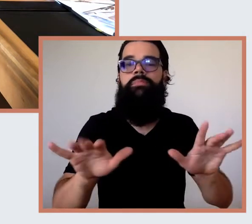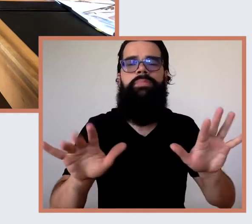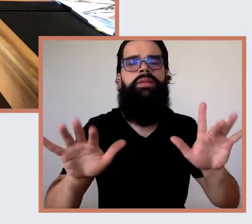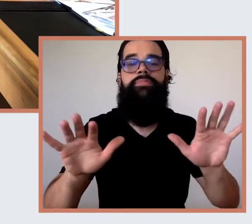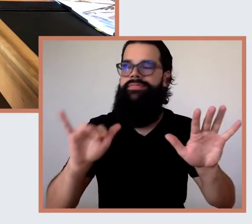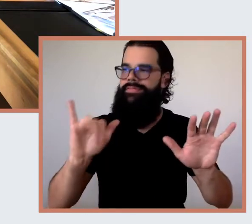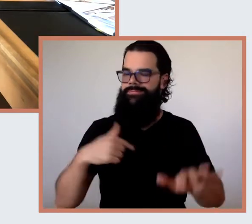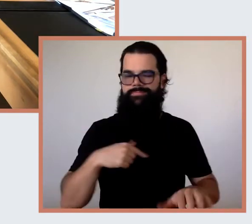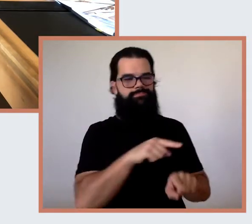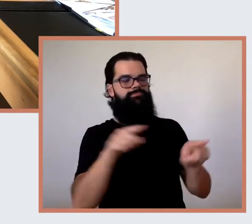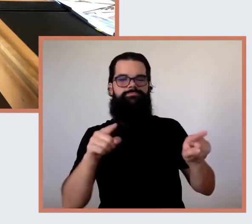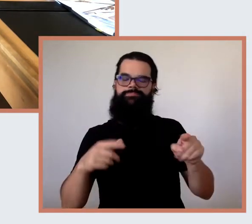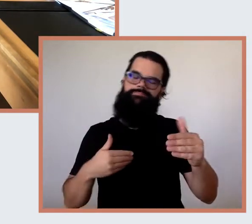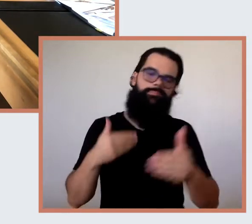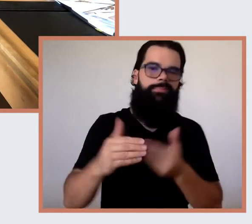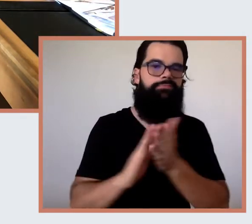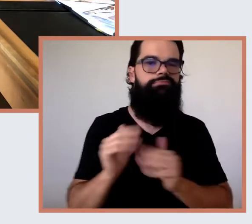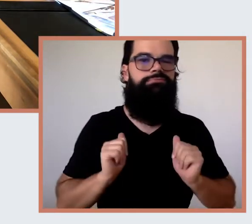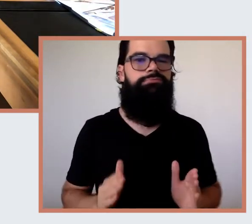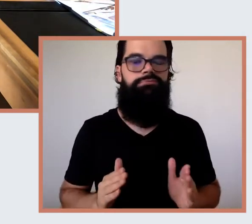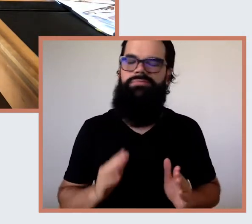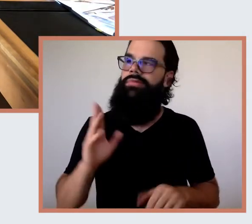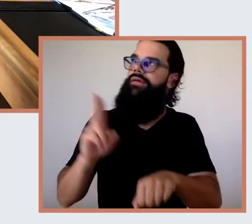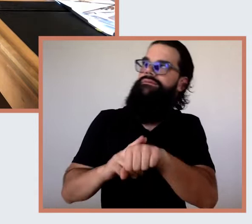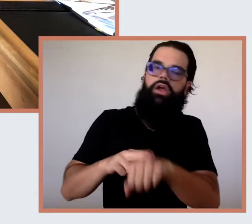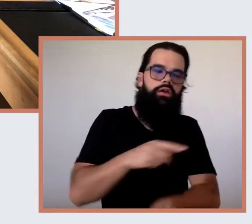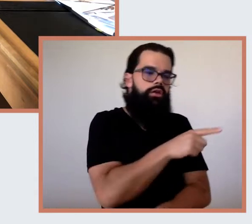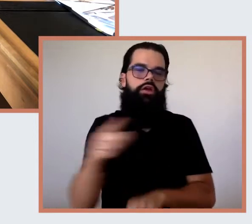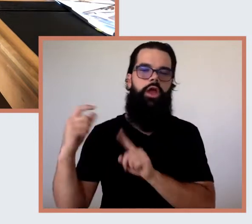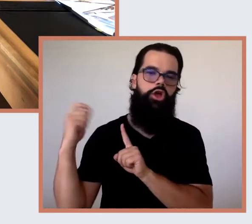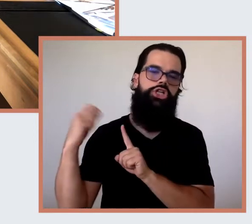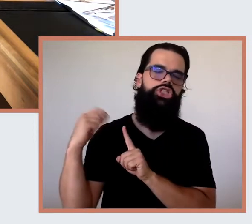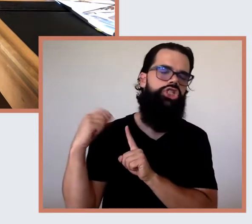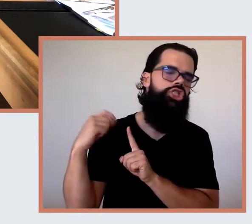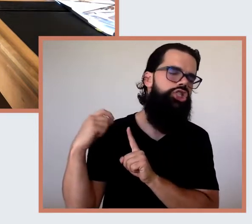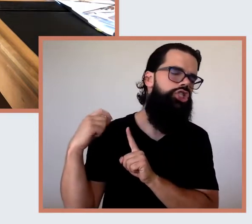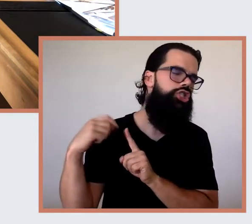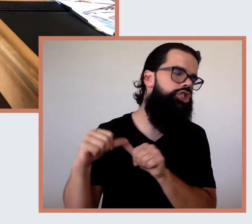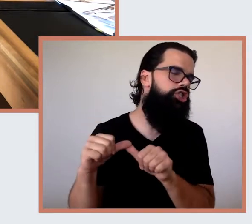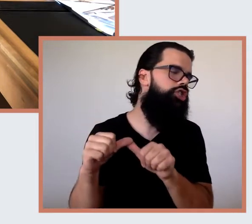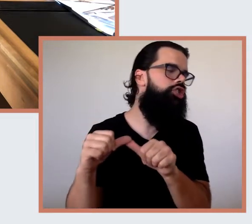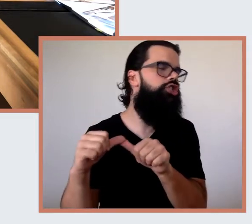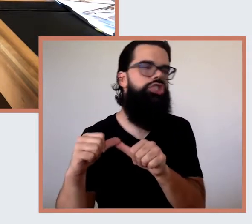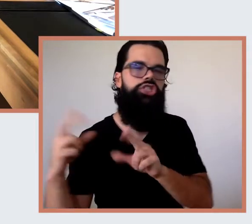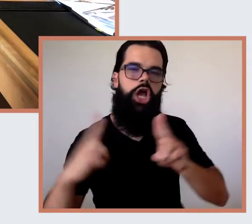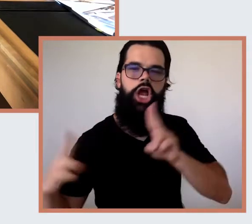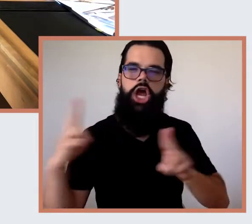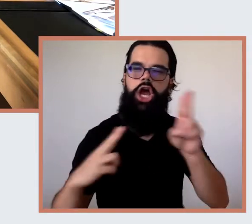professions, when I was coming out here to be an actor. And they loved me and they teased me nonstop